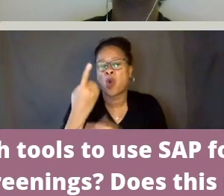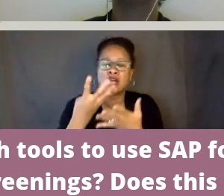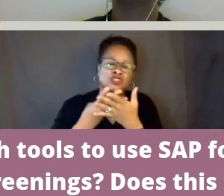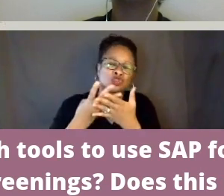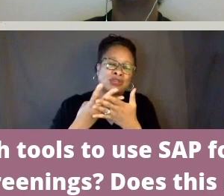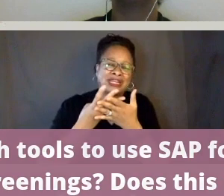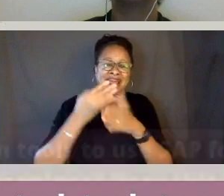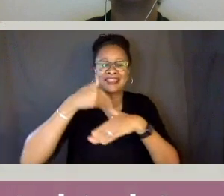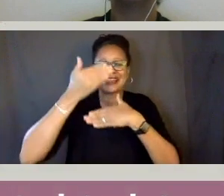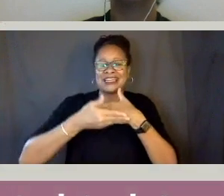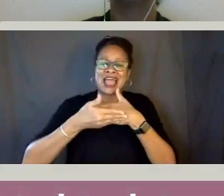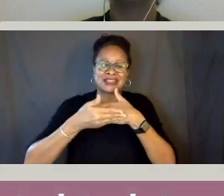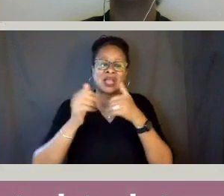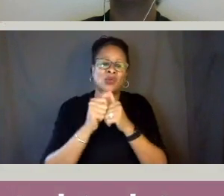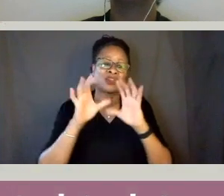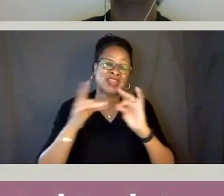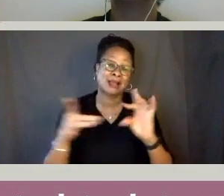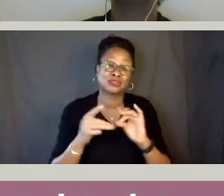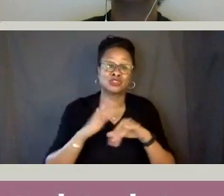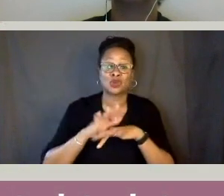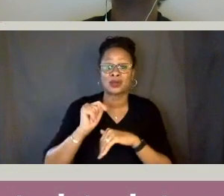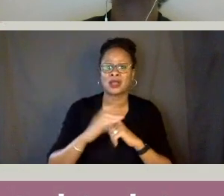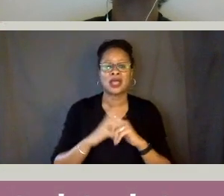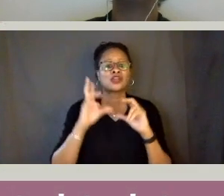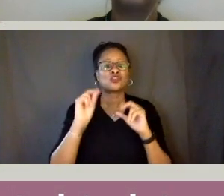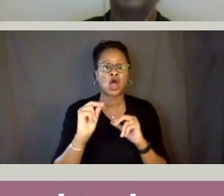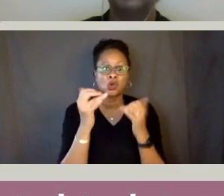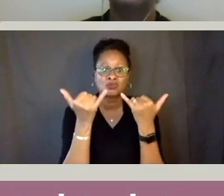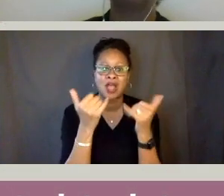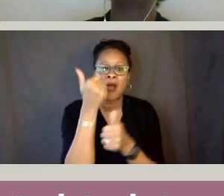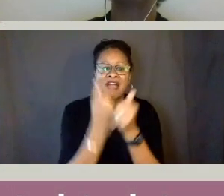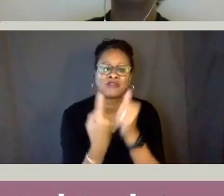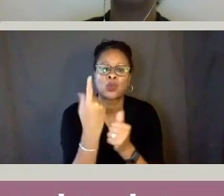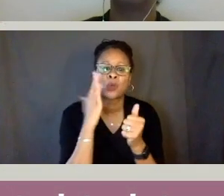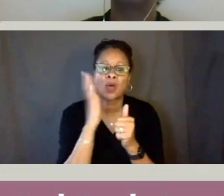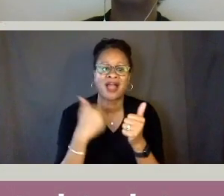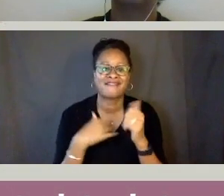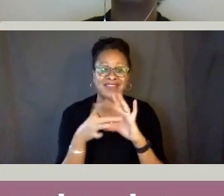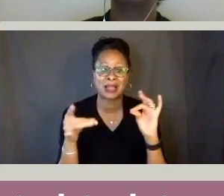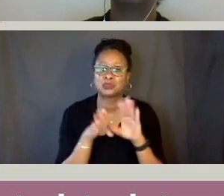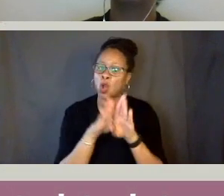that's open captioned to being, like, no, let's do every screening open caption, of course, you know.